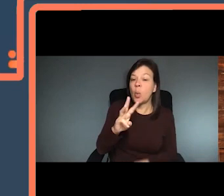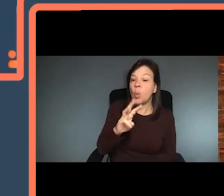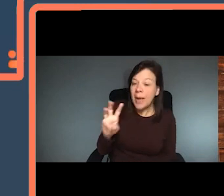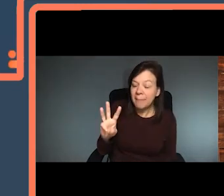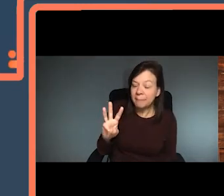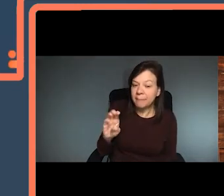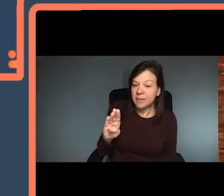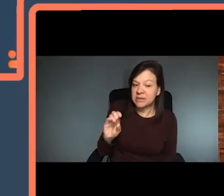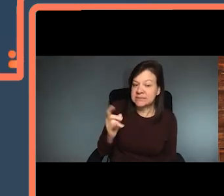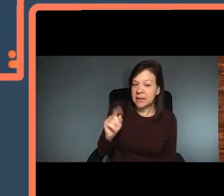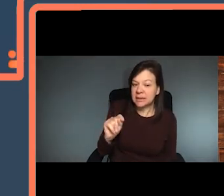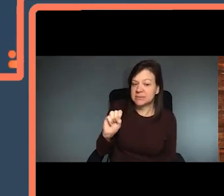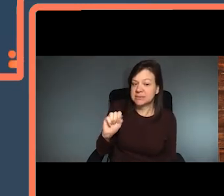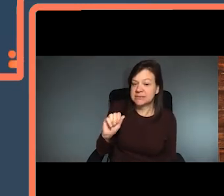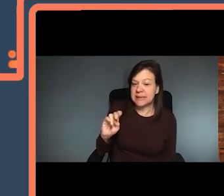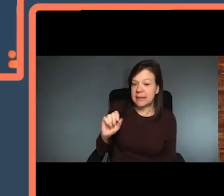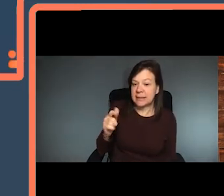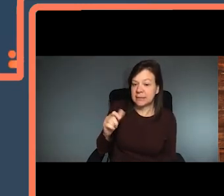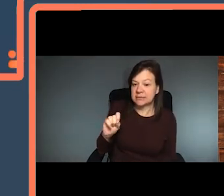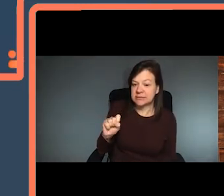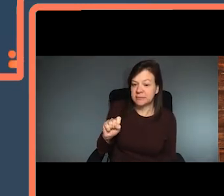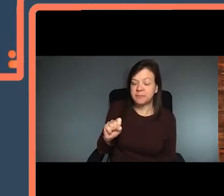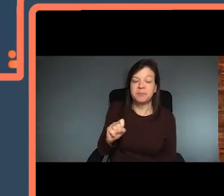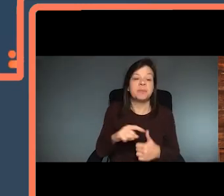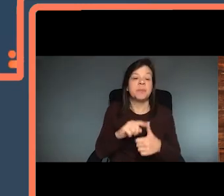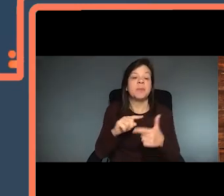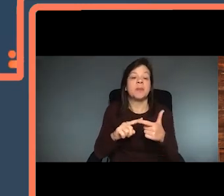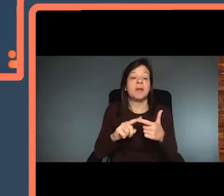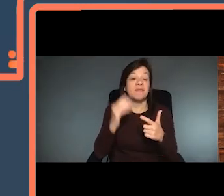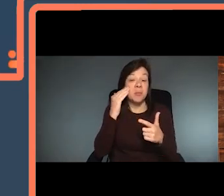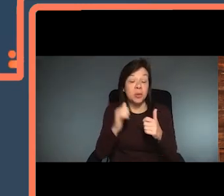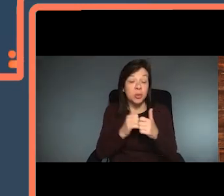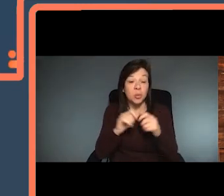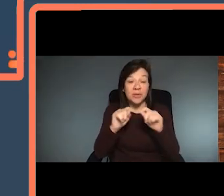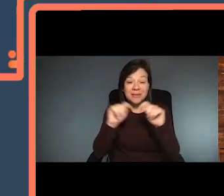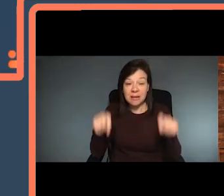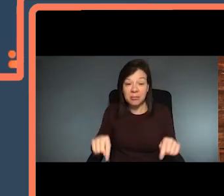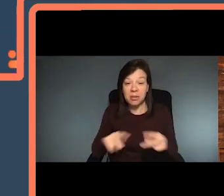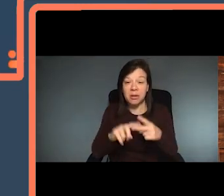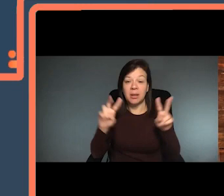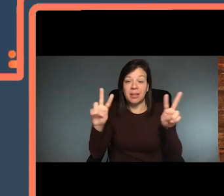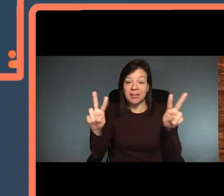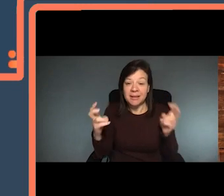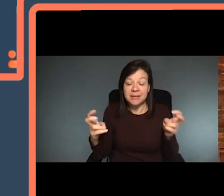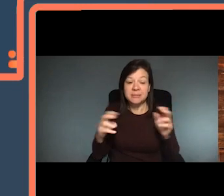THEN YOU SHOULD ALSO BE FAMILIAR WITH TEMPLATES THEMES, MODULES, MENUS AND PAGES.